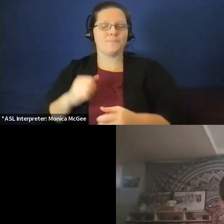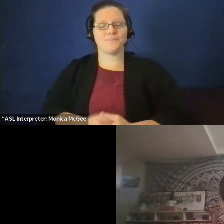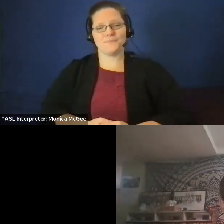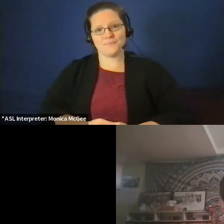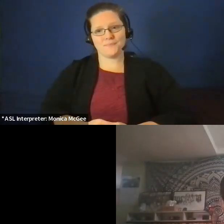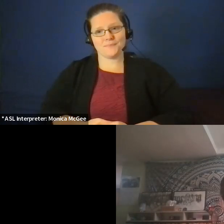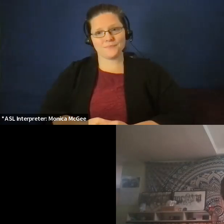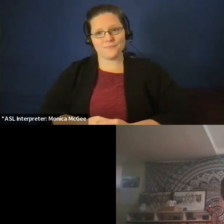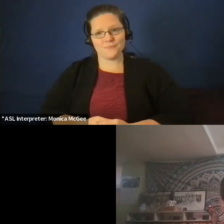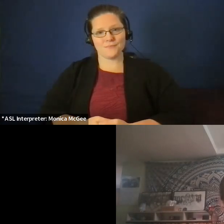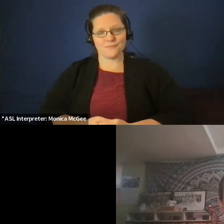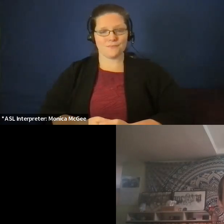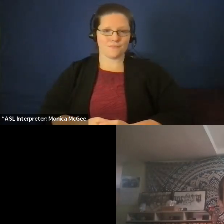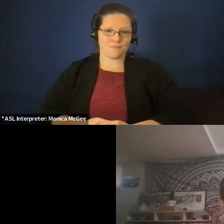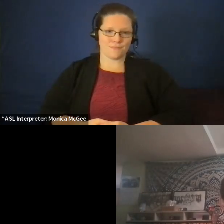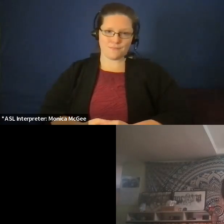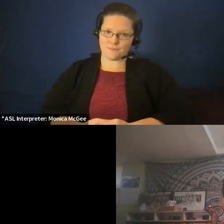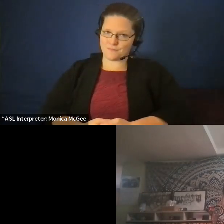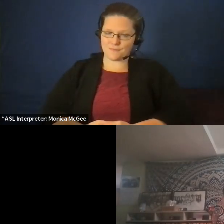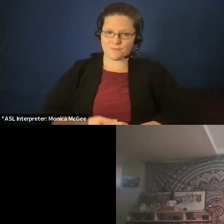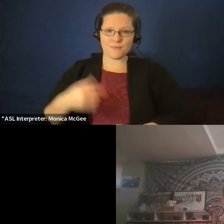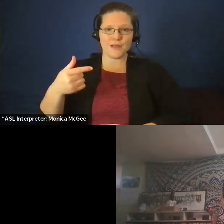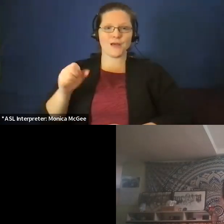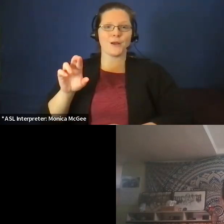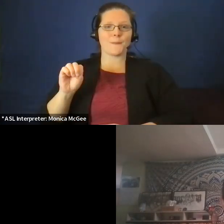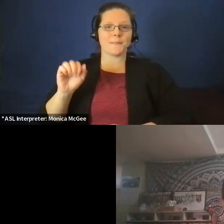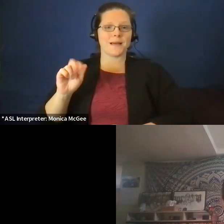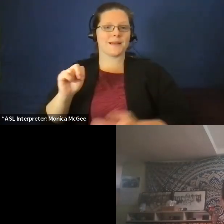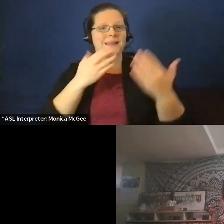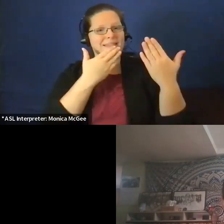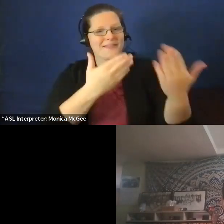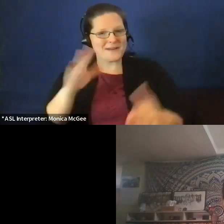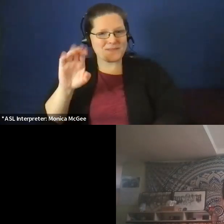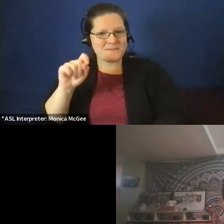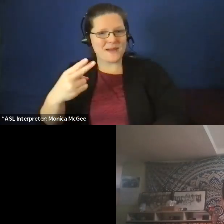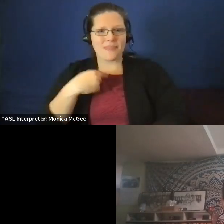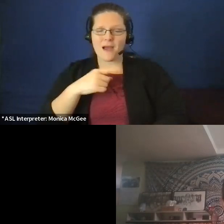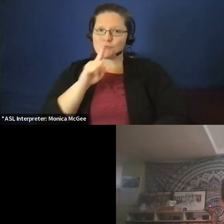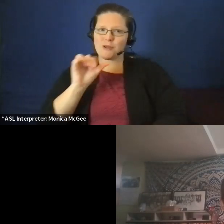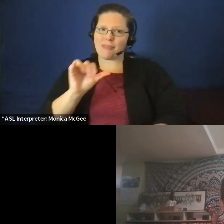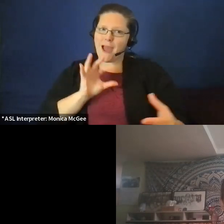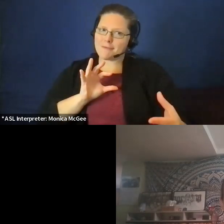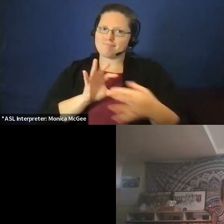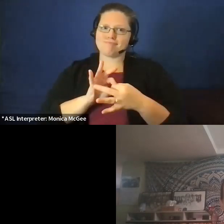It was, I would say, very successful